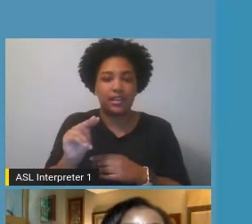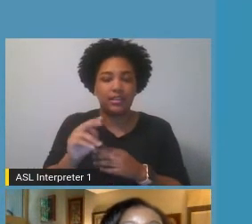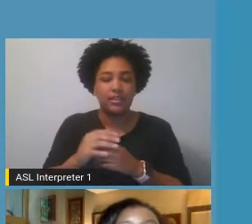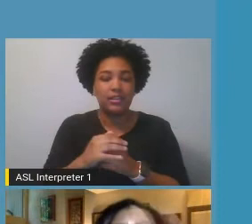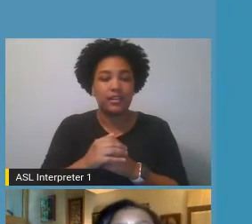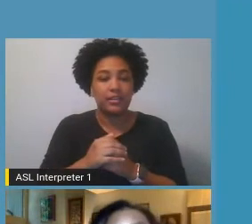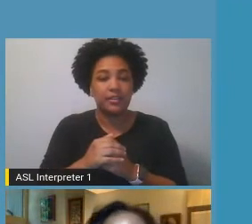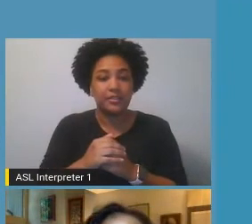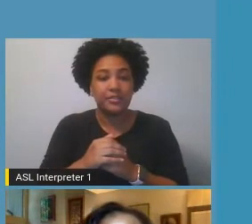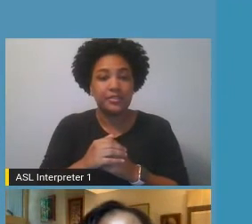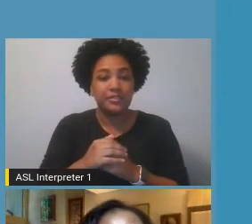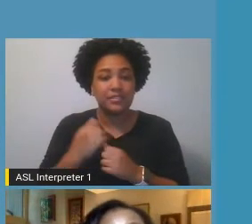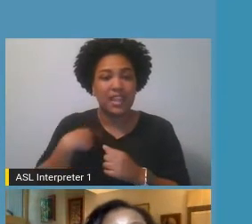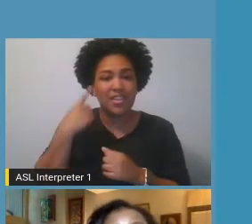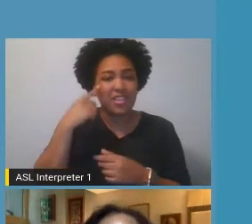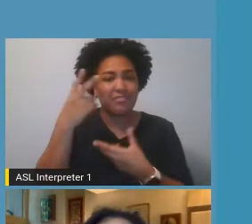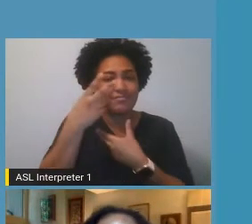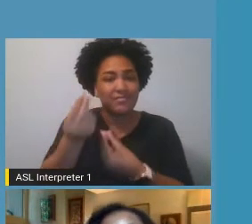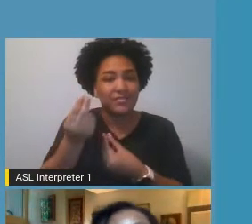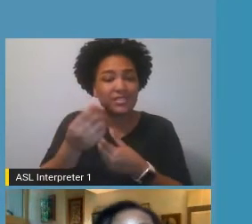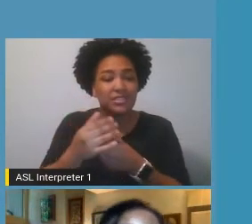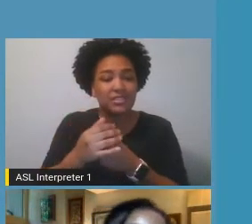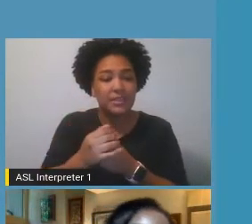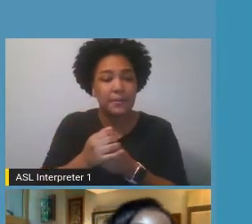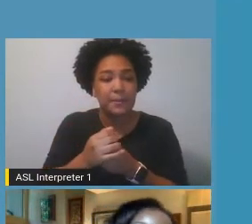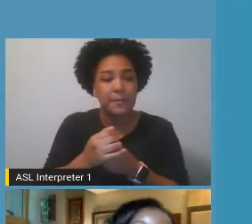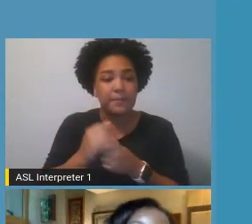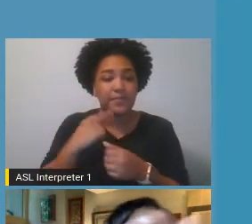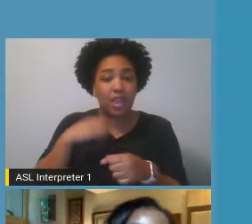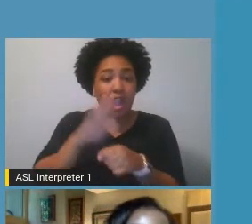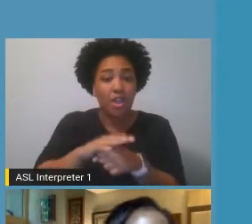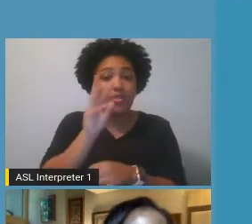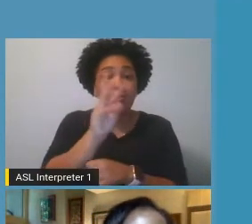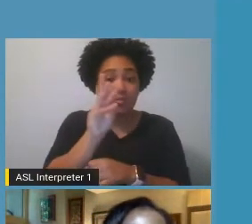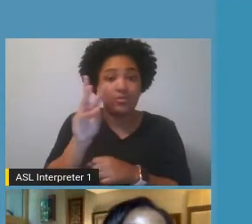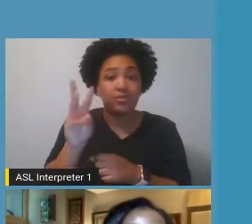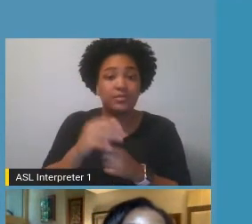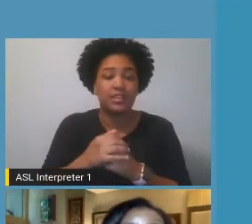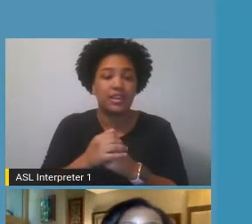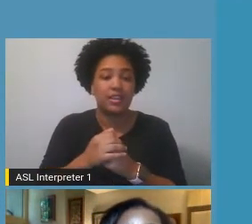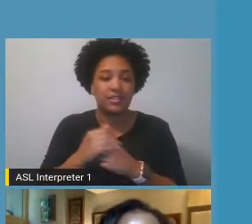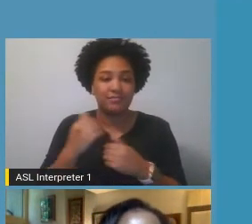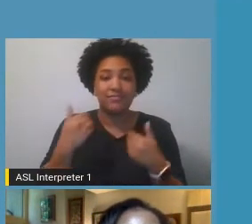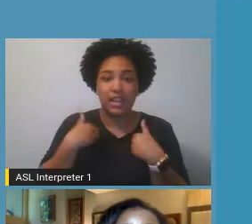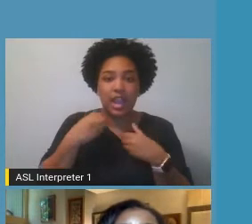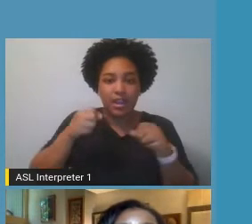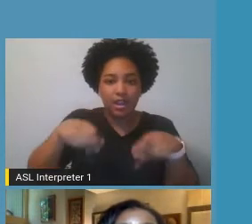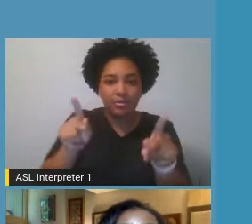I thought it was interesting they had on their website an opportunity for individuals to